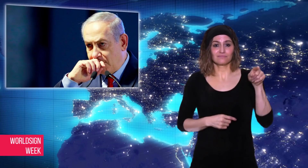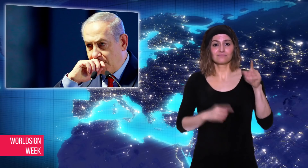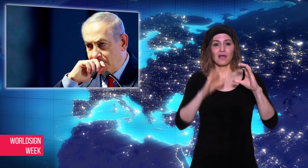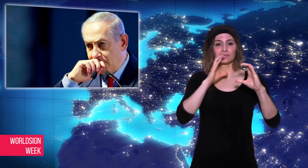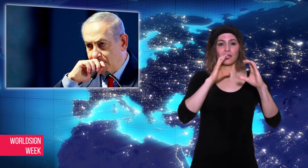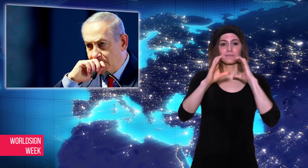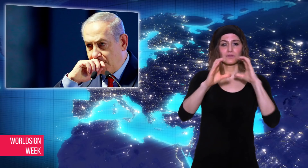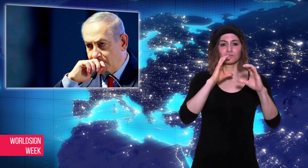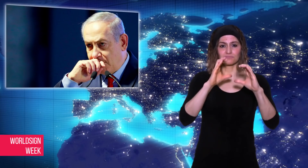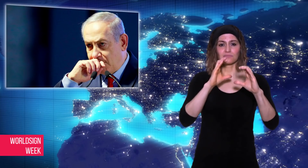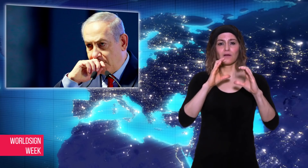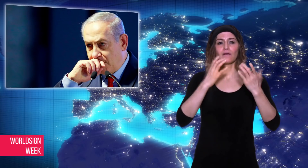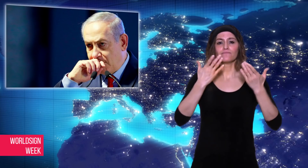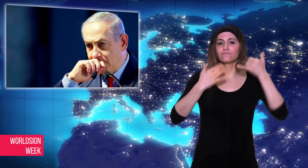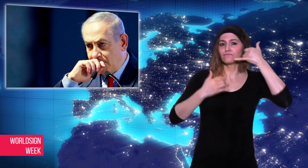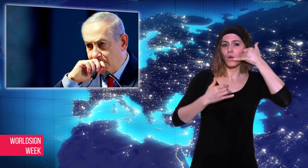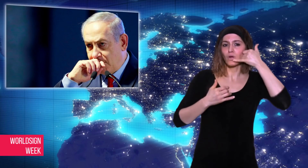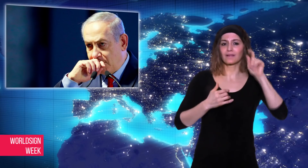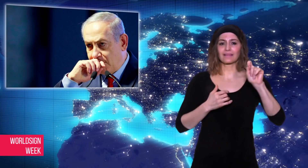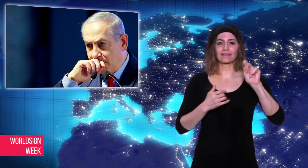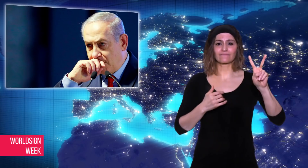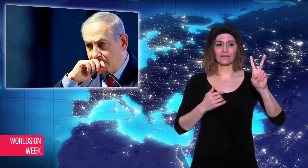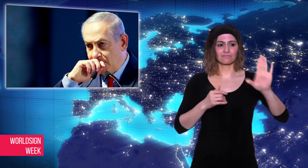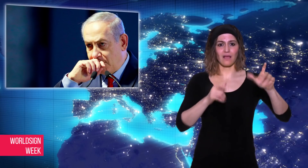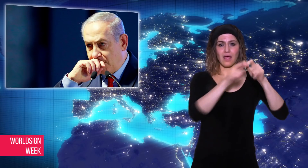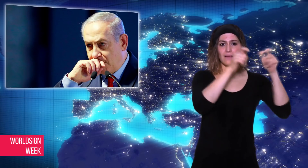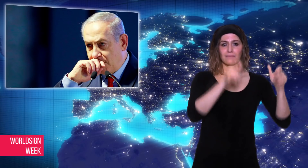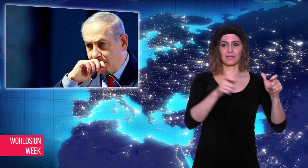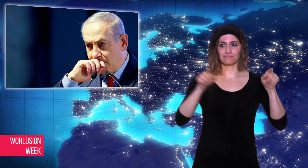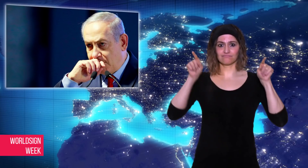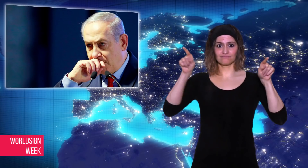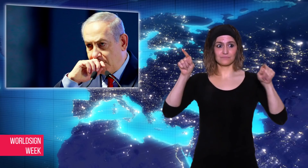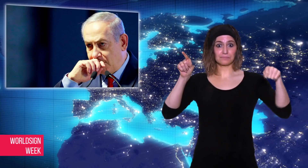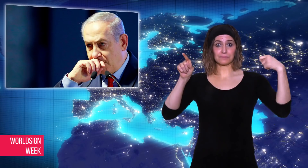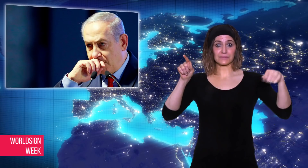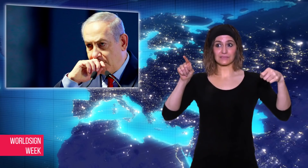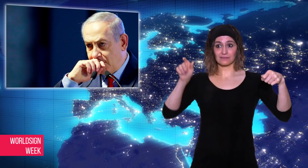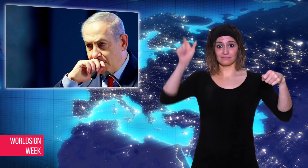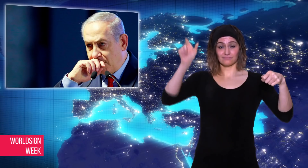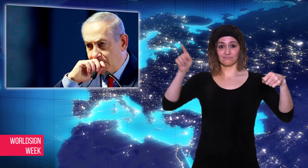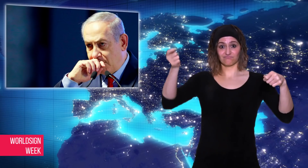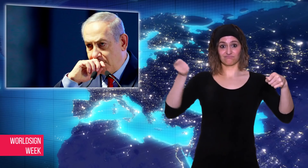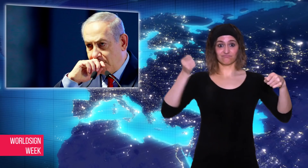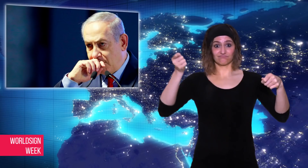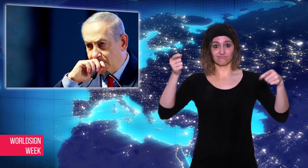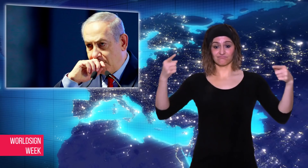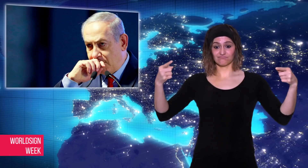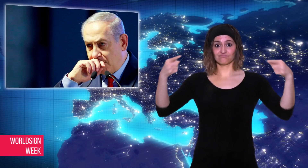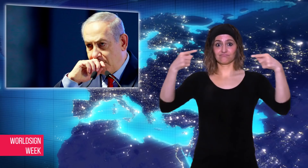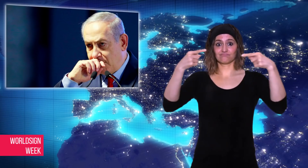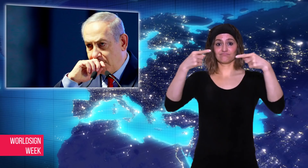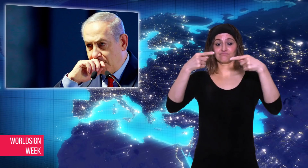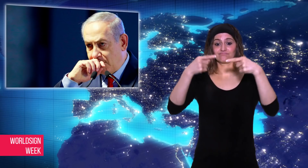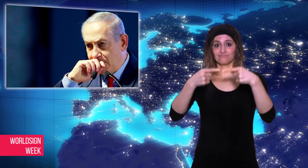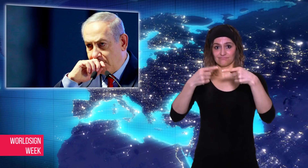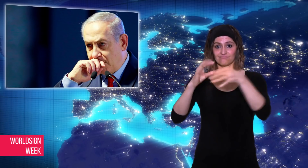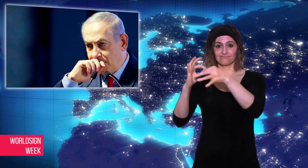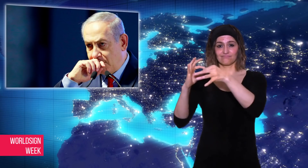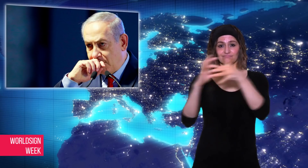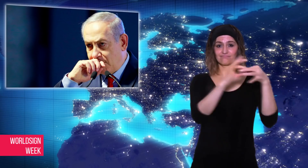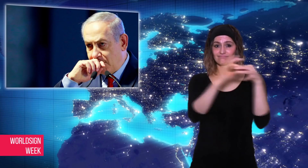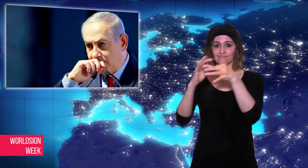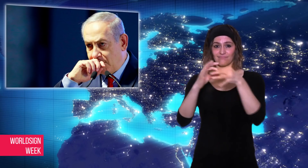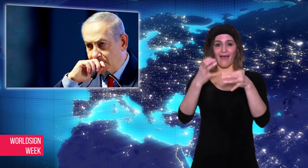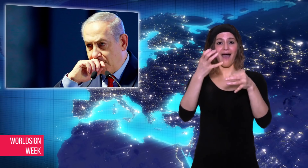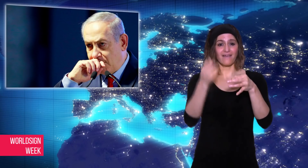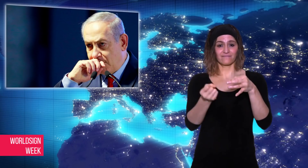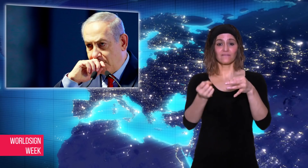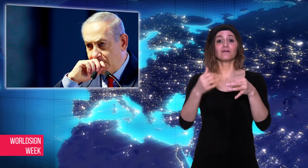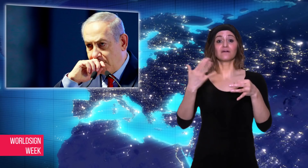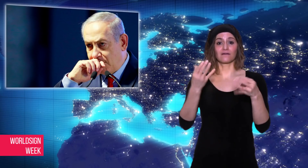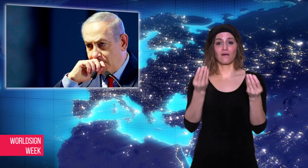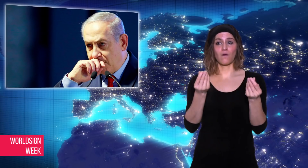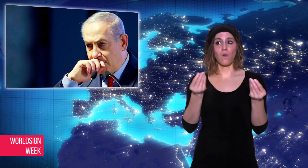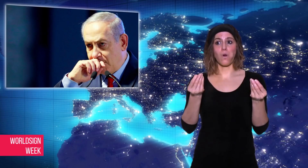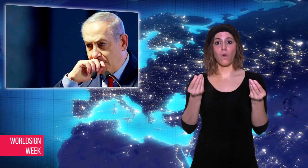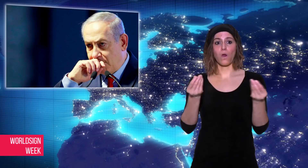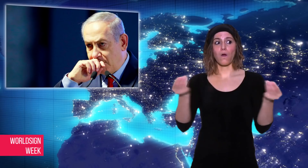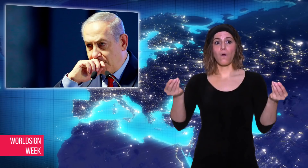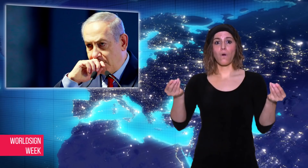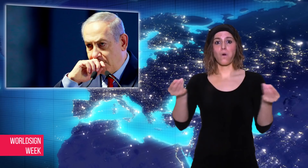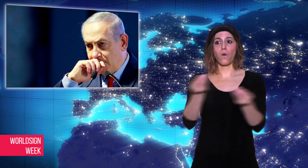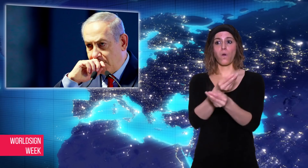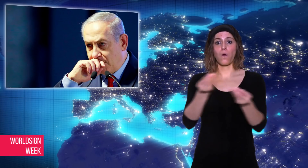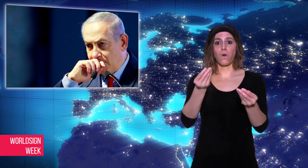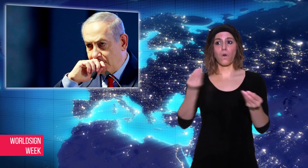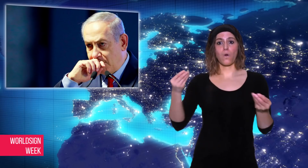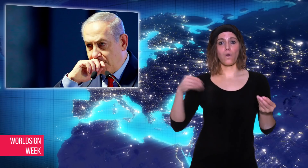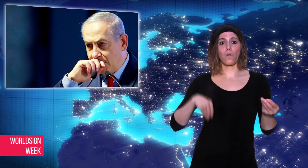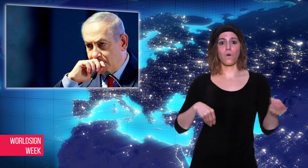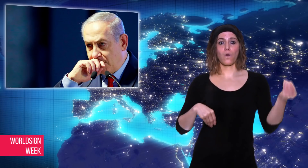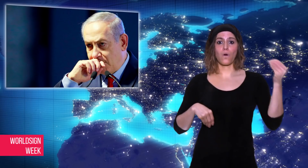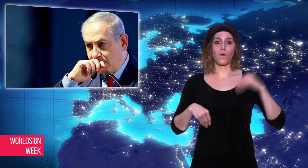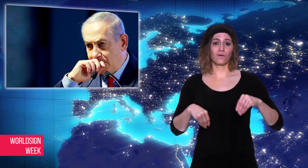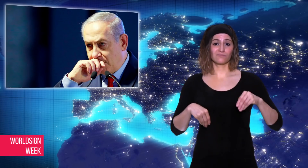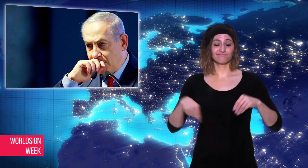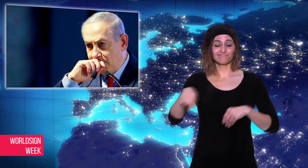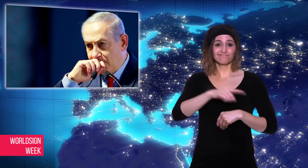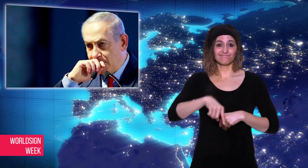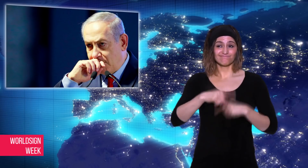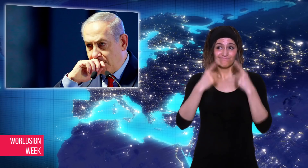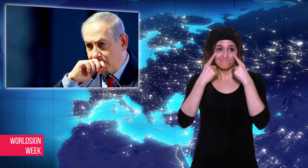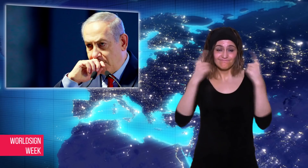having a “bribe-based” relationship. Netanyahu has denied these allegations.